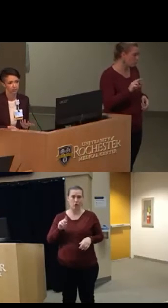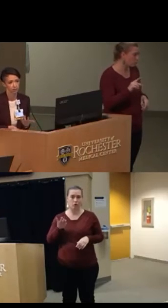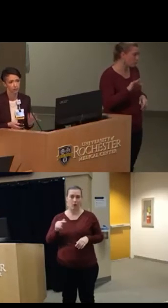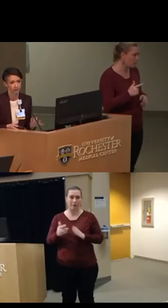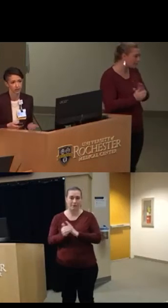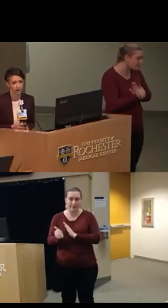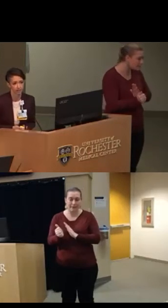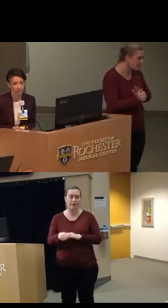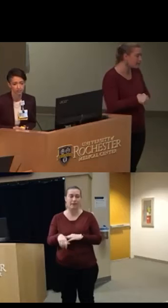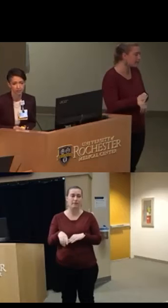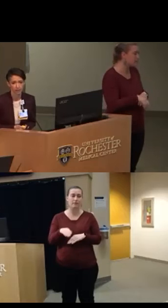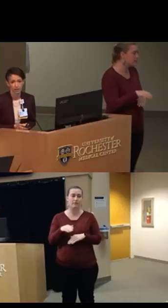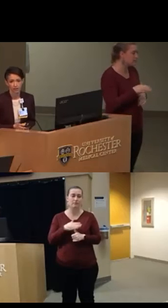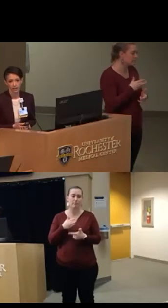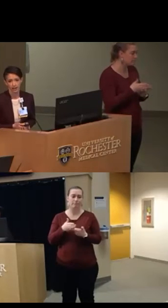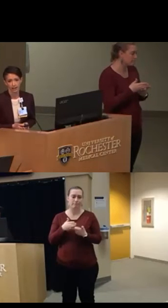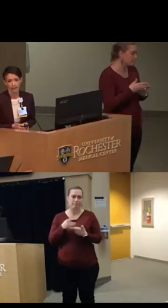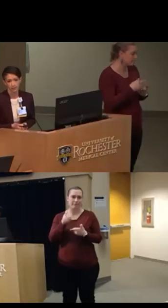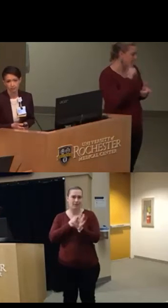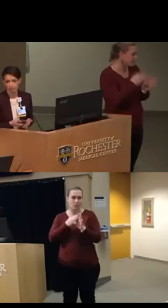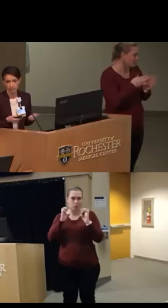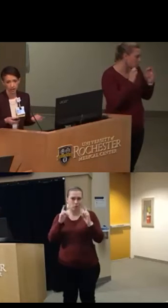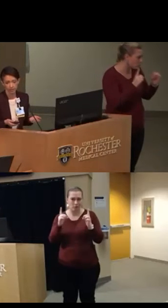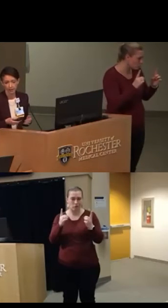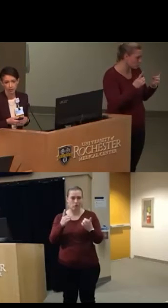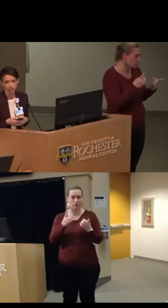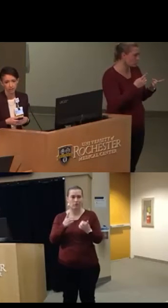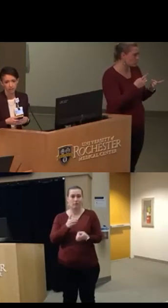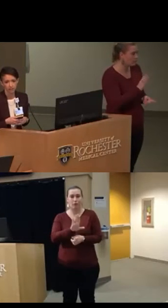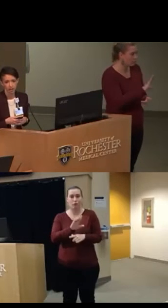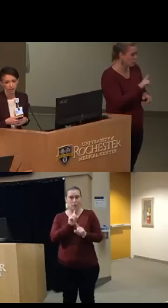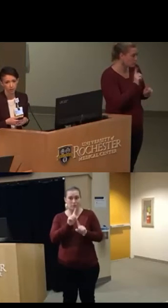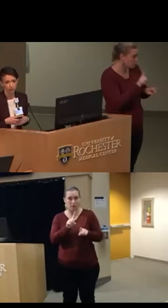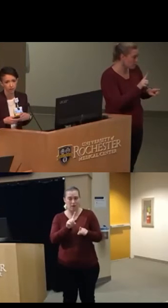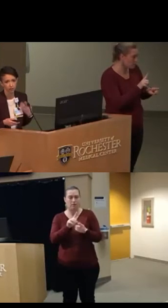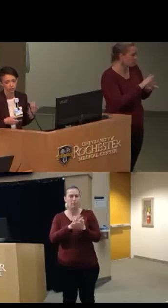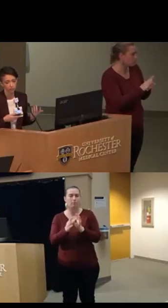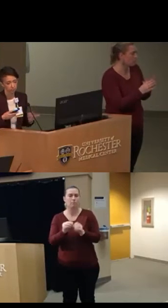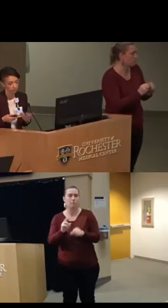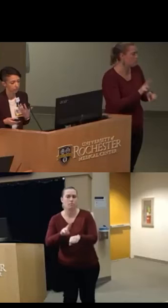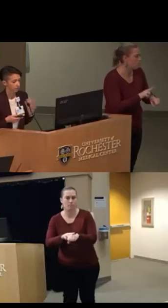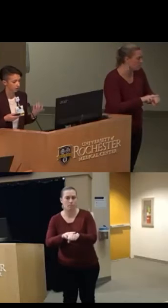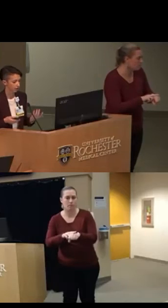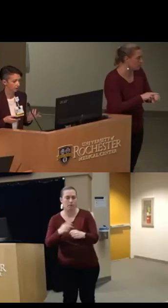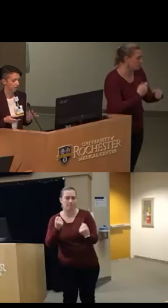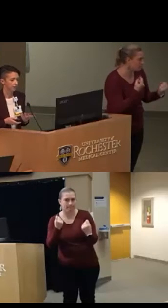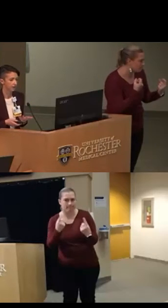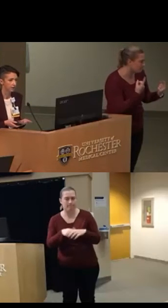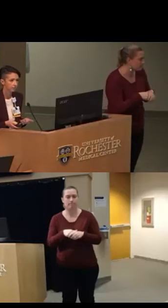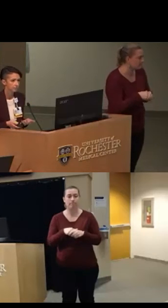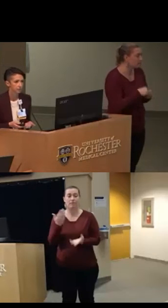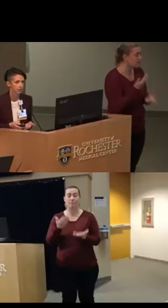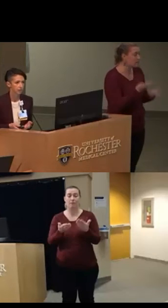the response that they're having and often that can be um working to create a coherent narrative